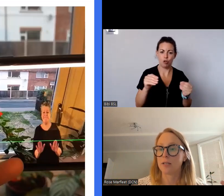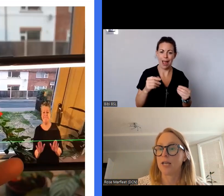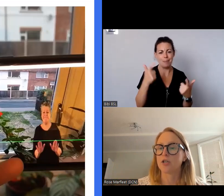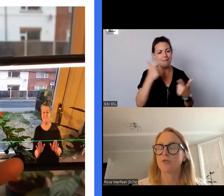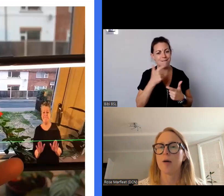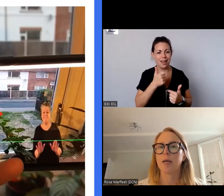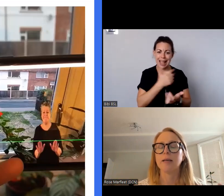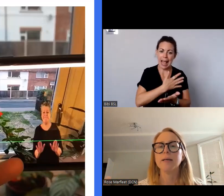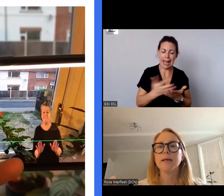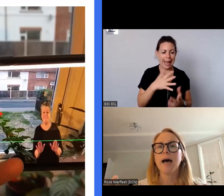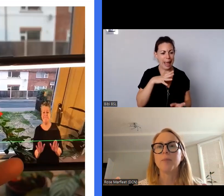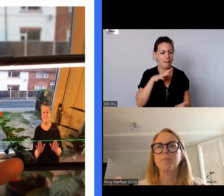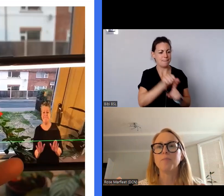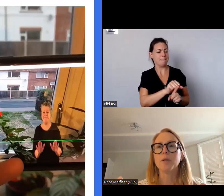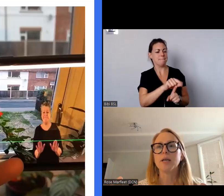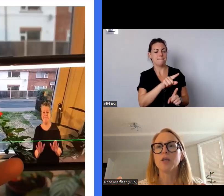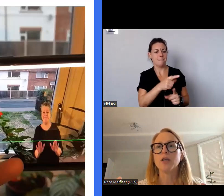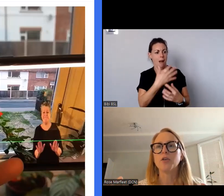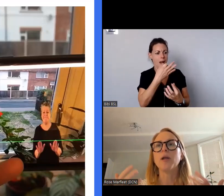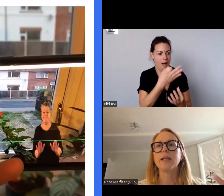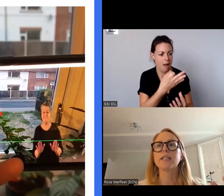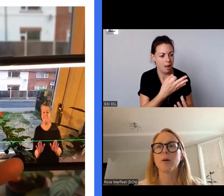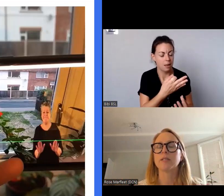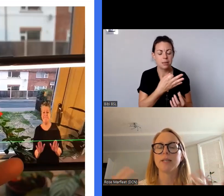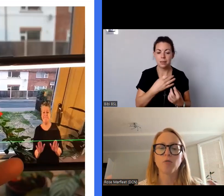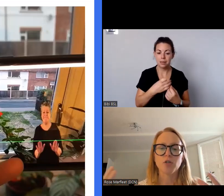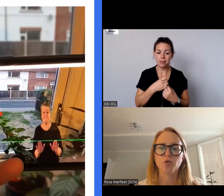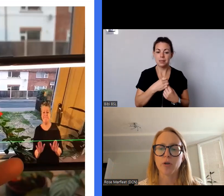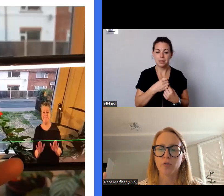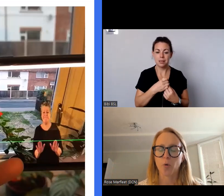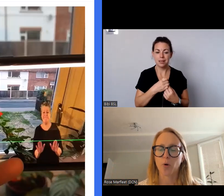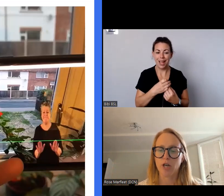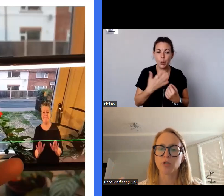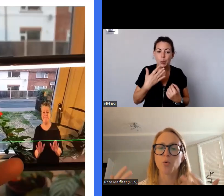It's attention-grabbing. You really need to be able to tell the story of your project